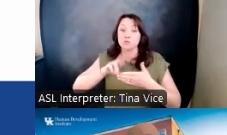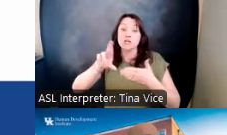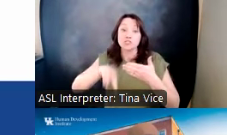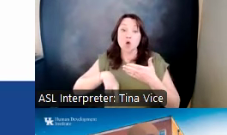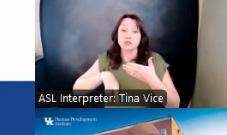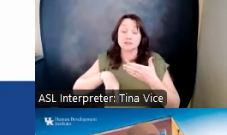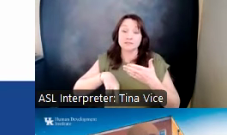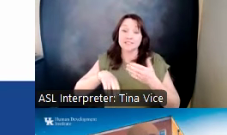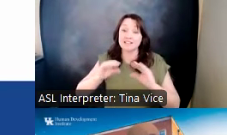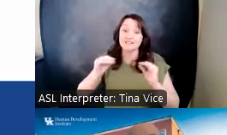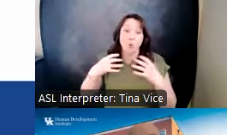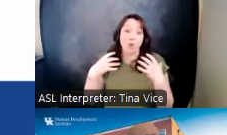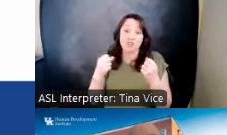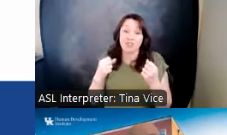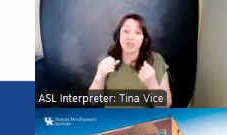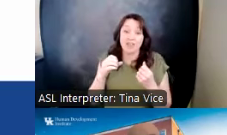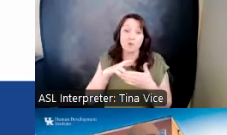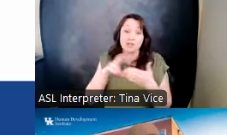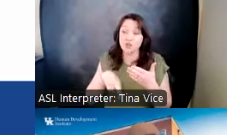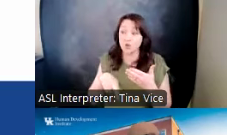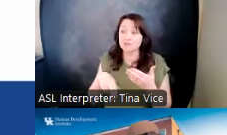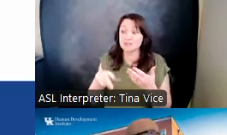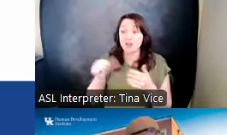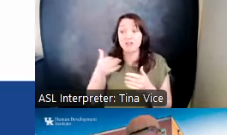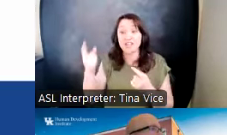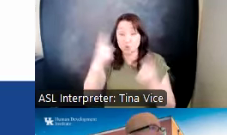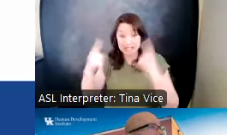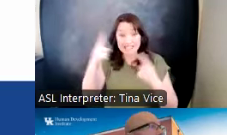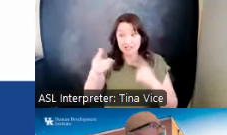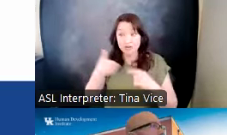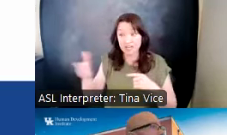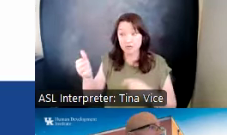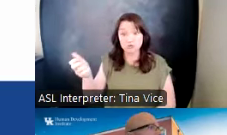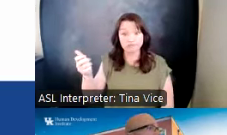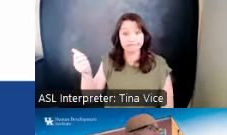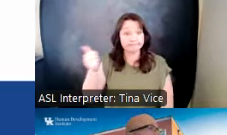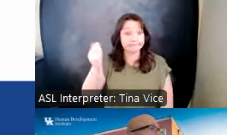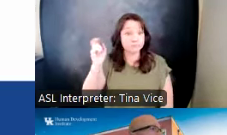Yes. And that's right on this next slide. Some considerations for where you would maybe need to provide support to